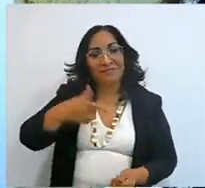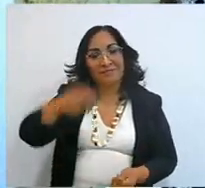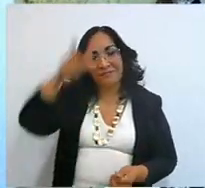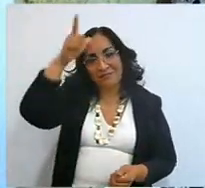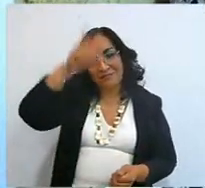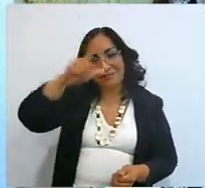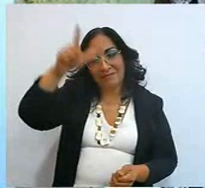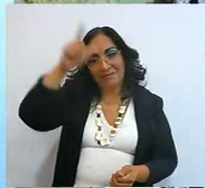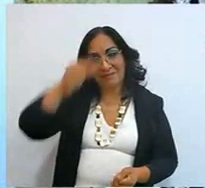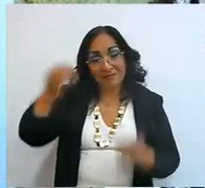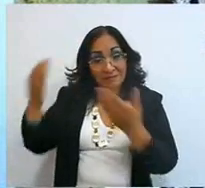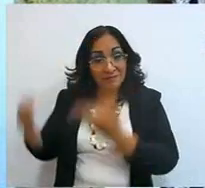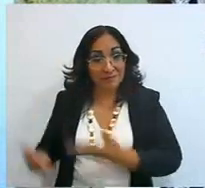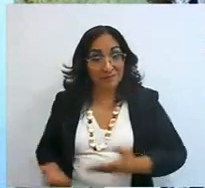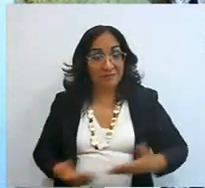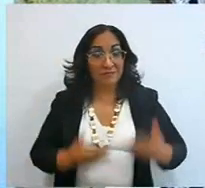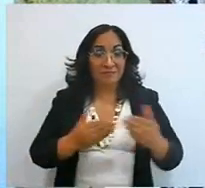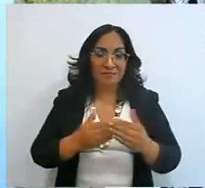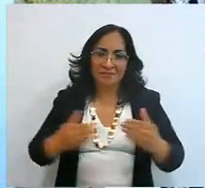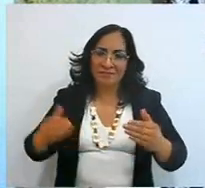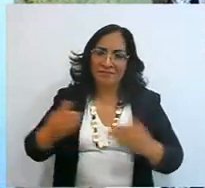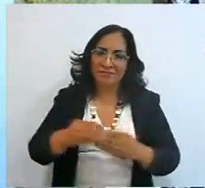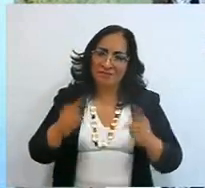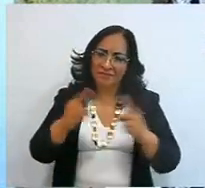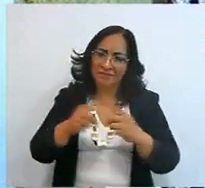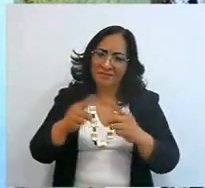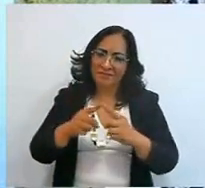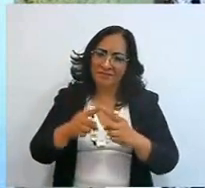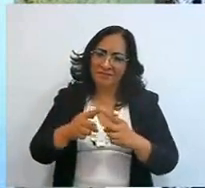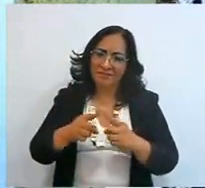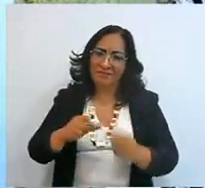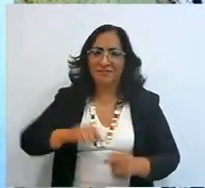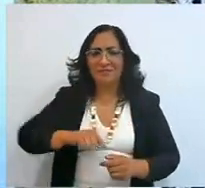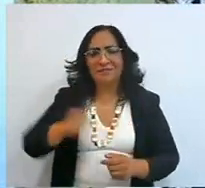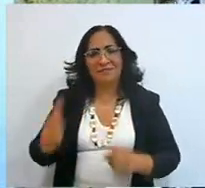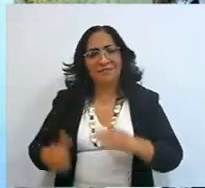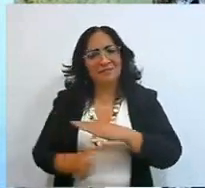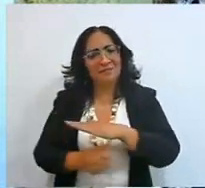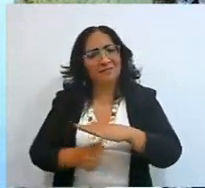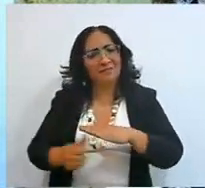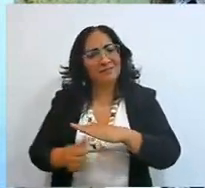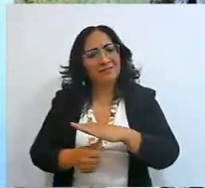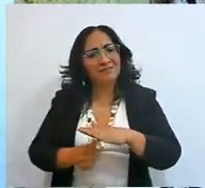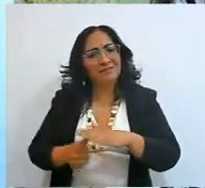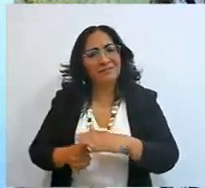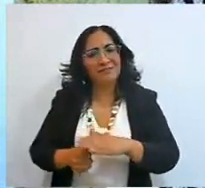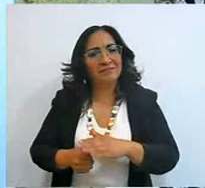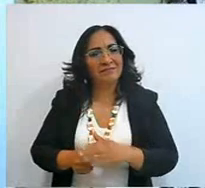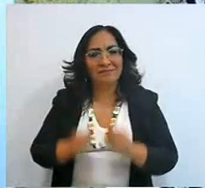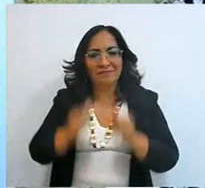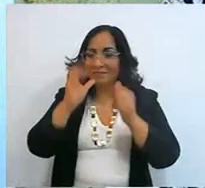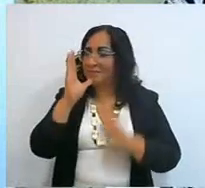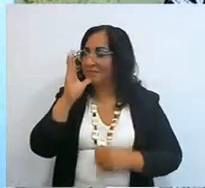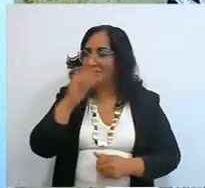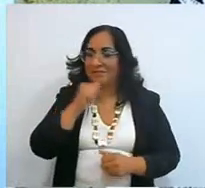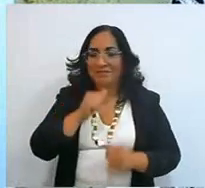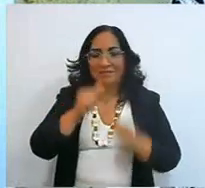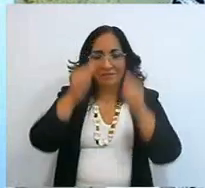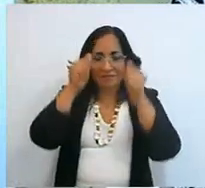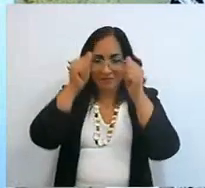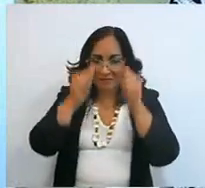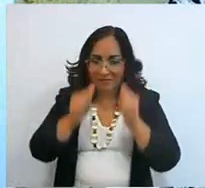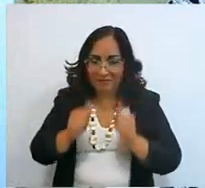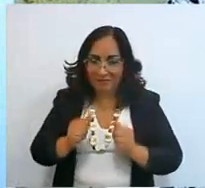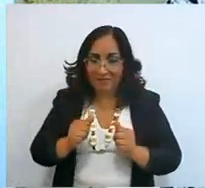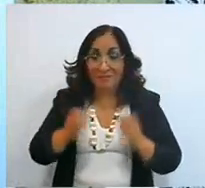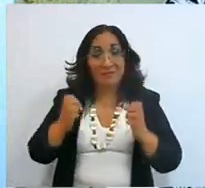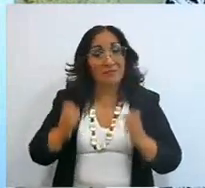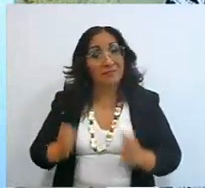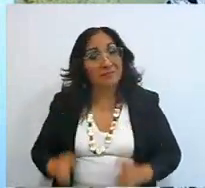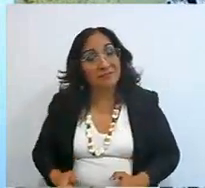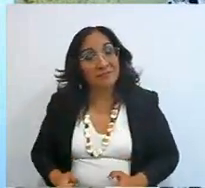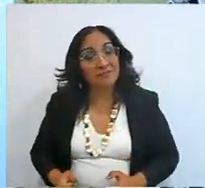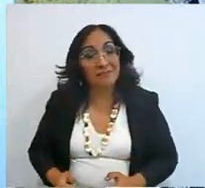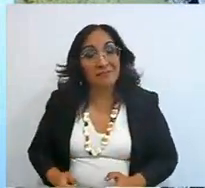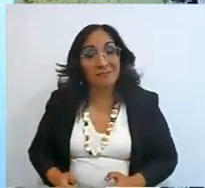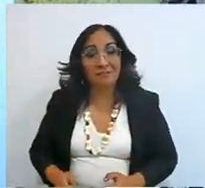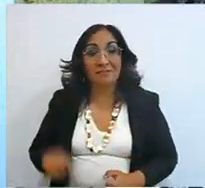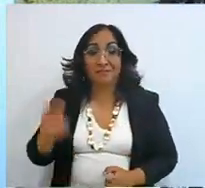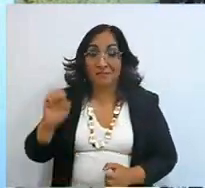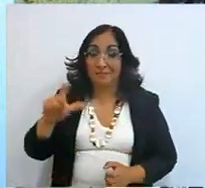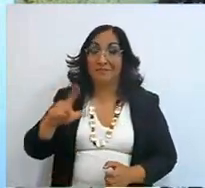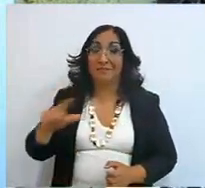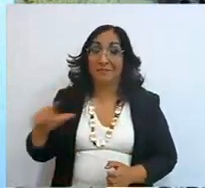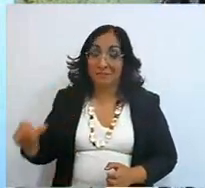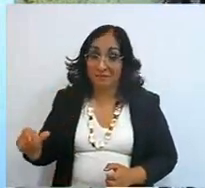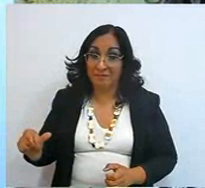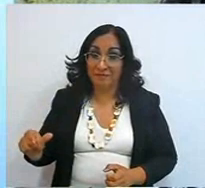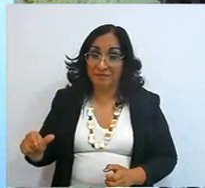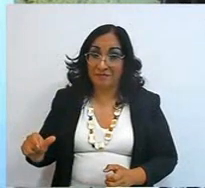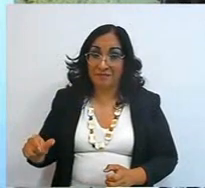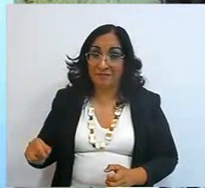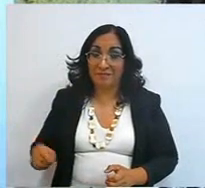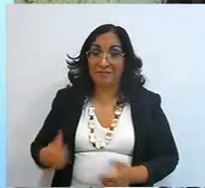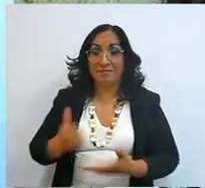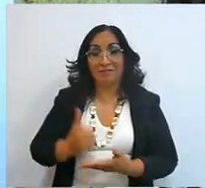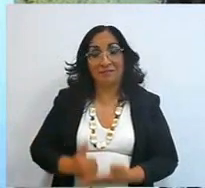Carrying on ReViVe in another area, I can't see anything, and she's on the lookout for praise, in the direction of the music,